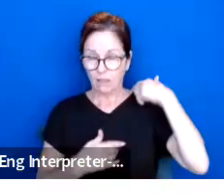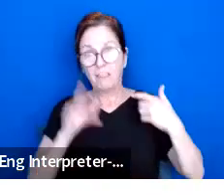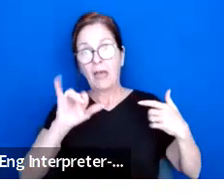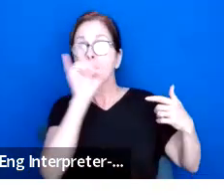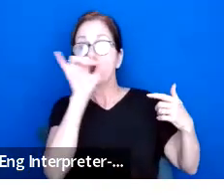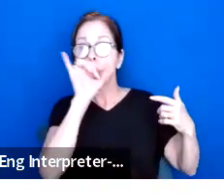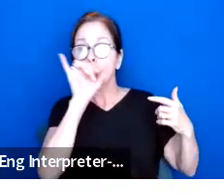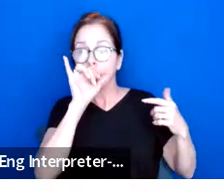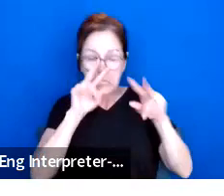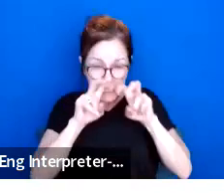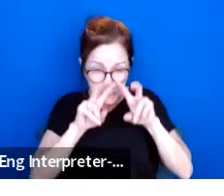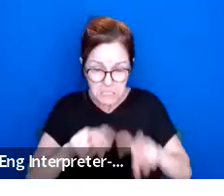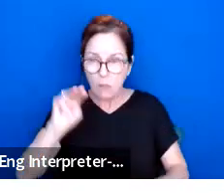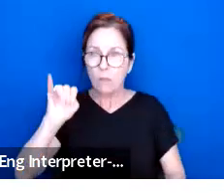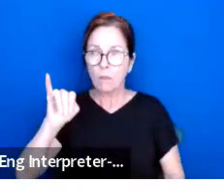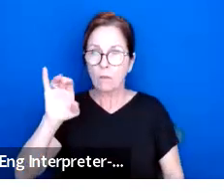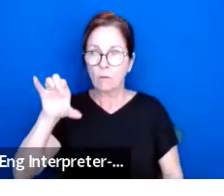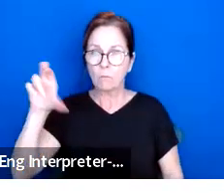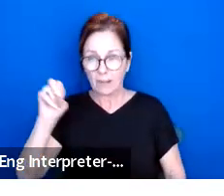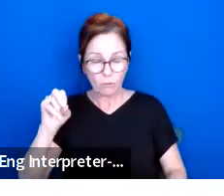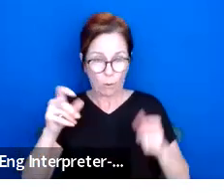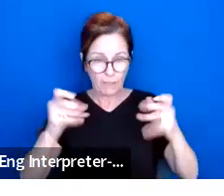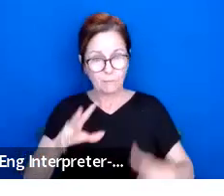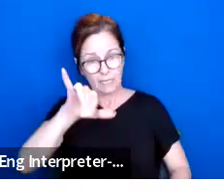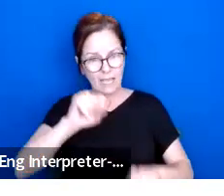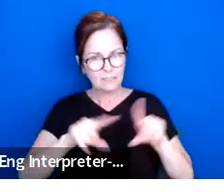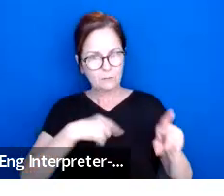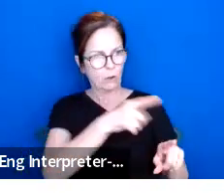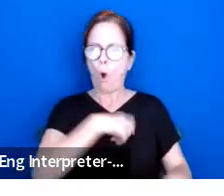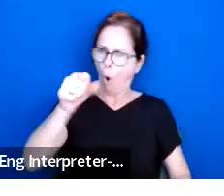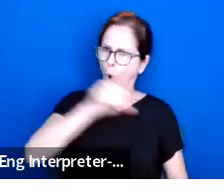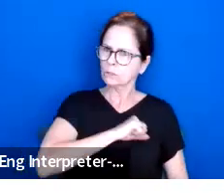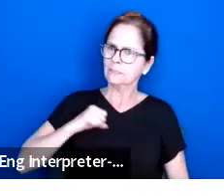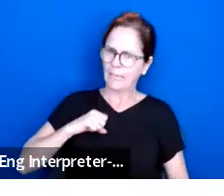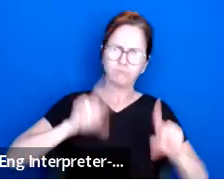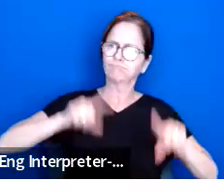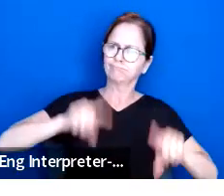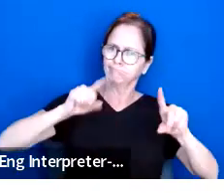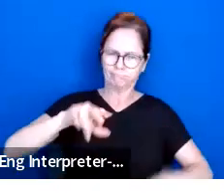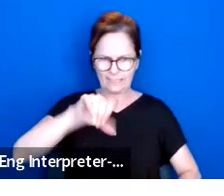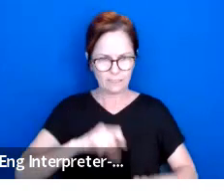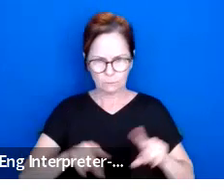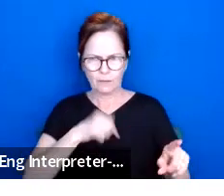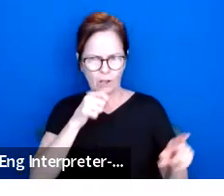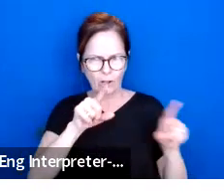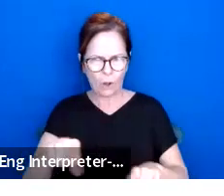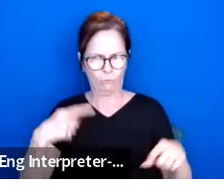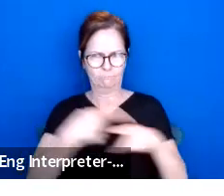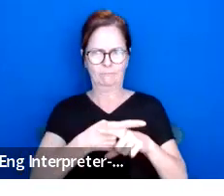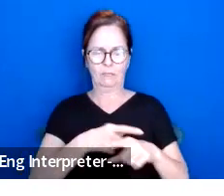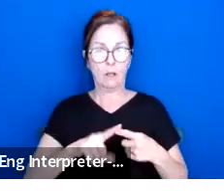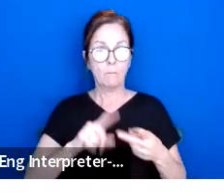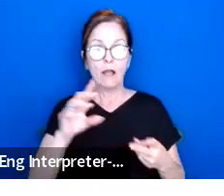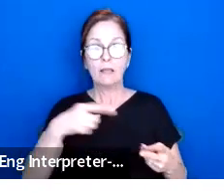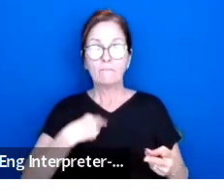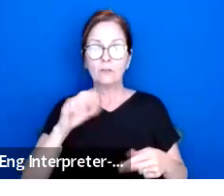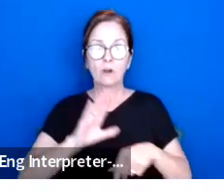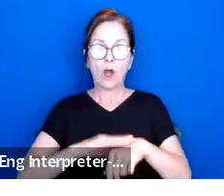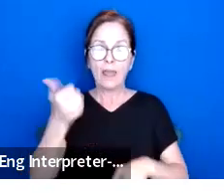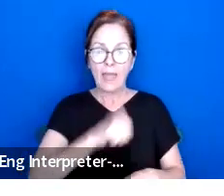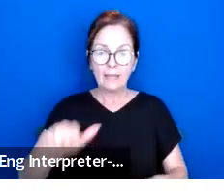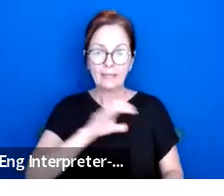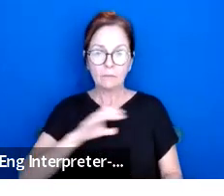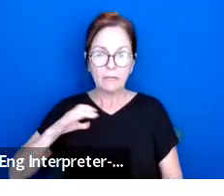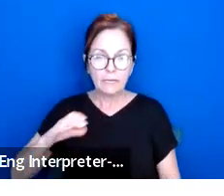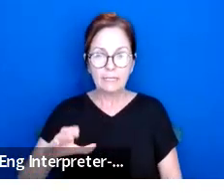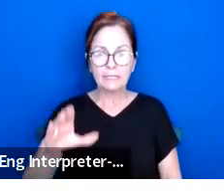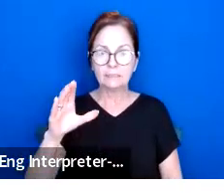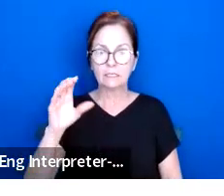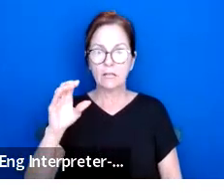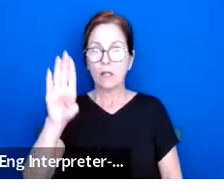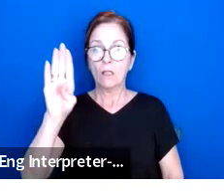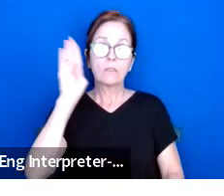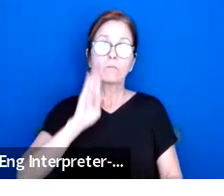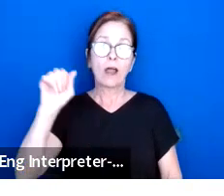So know that if you were on Brown Act committees, which are anything related to the Senate. Right? Those are the types of service that they can look into.